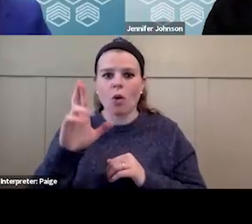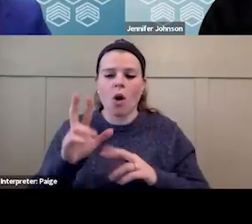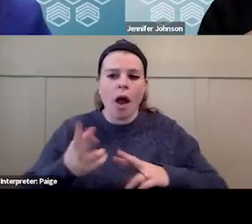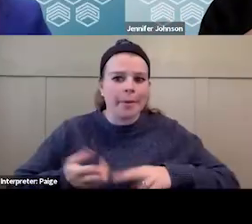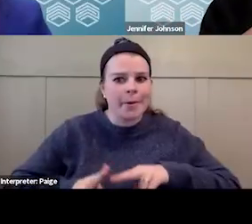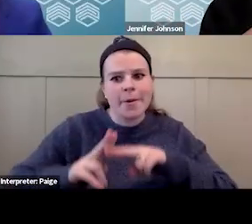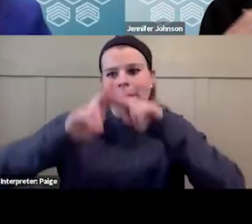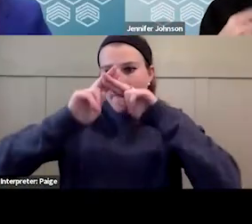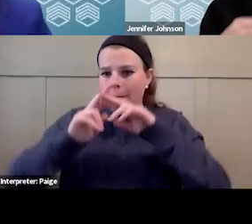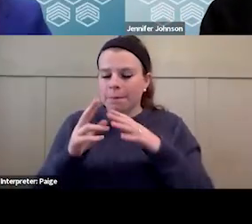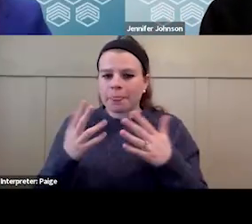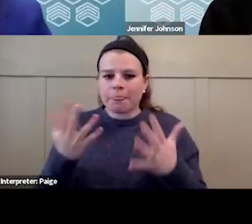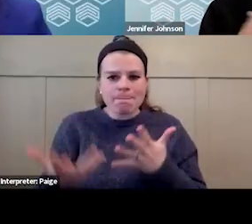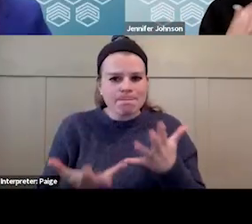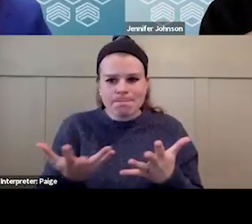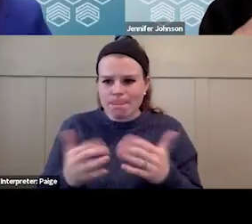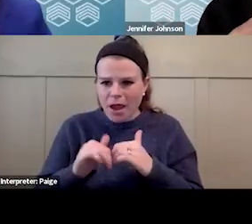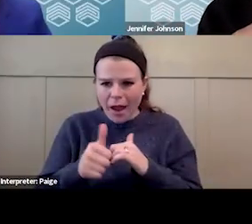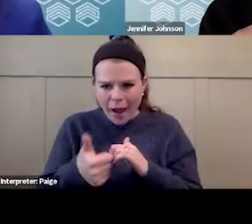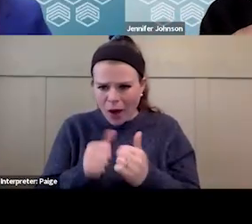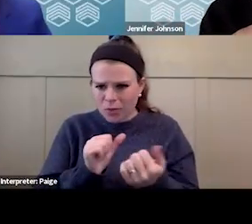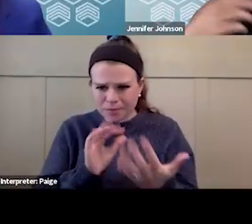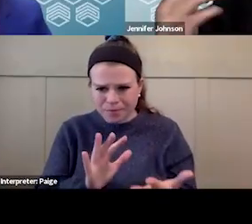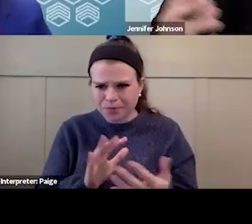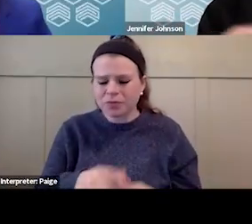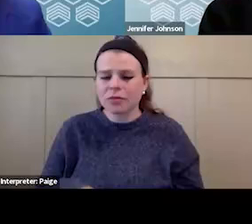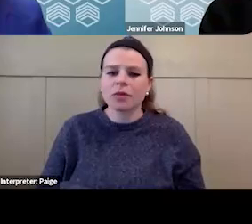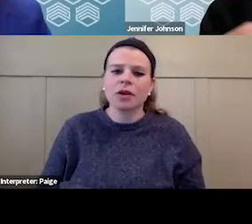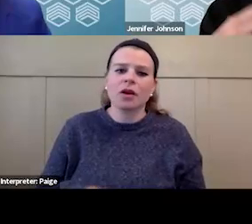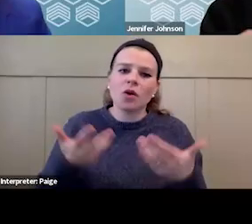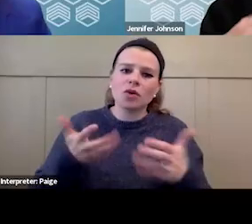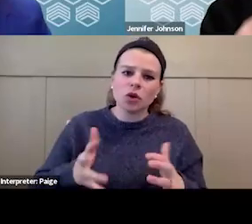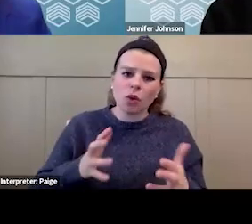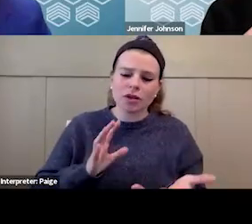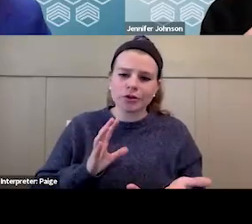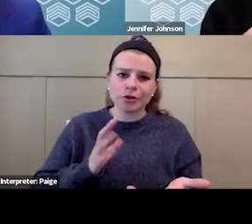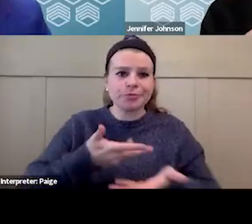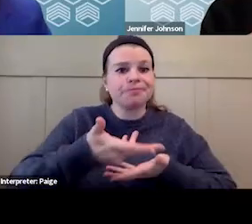Um, and what we don't wanna do is really engage or deny people's delusions.